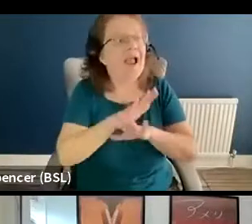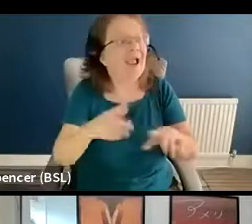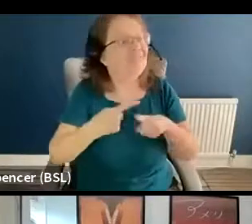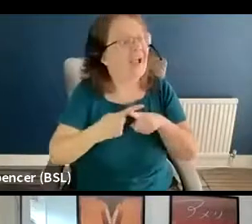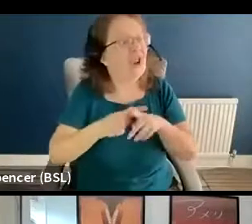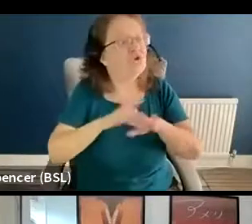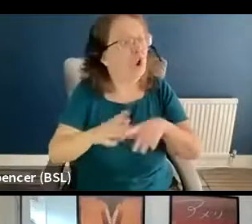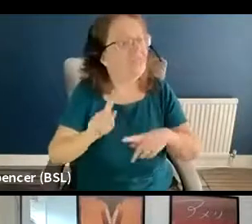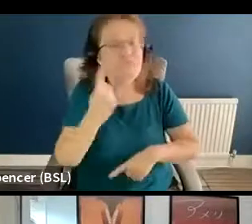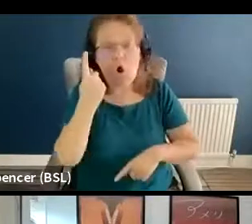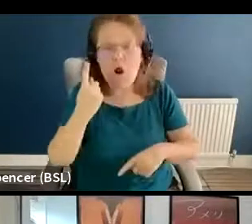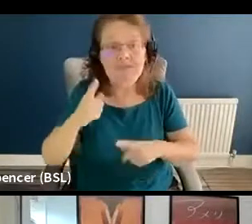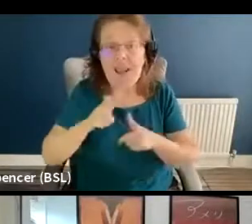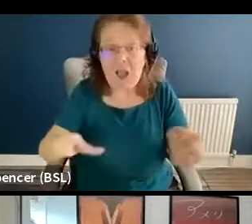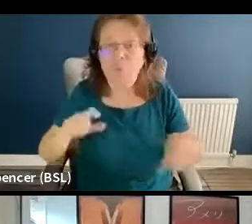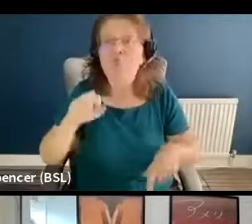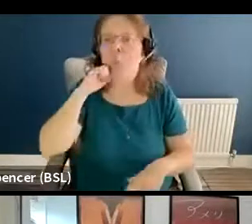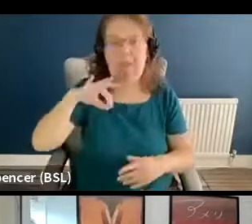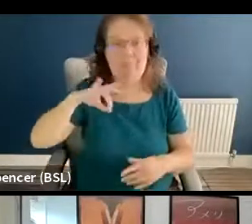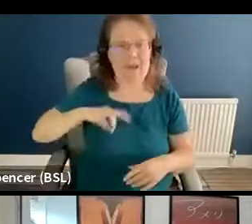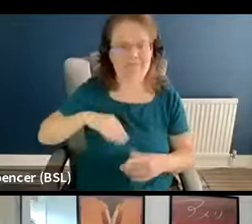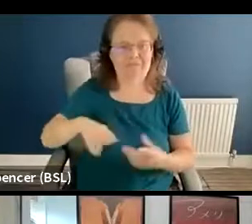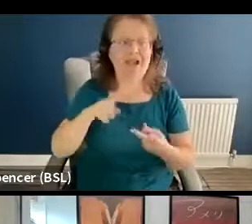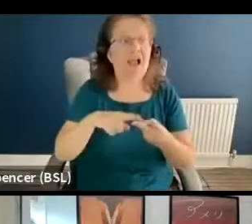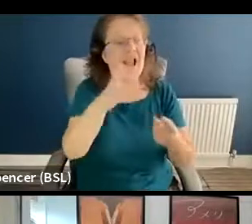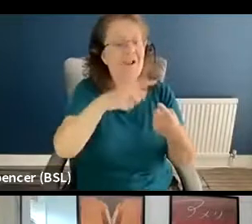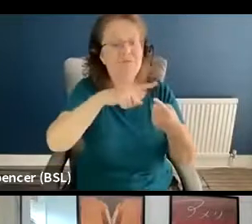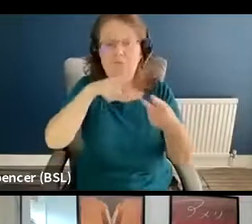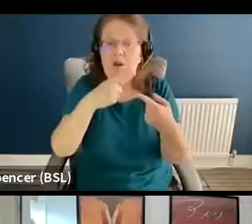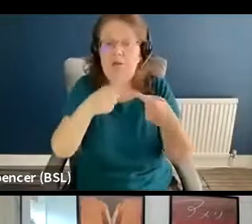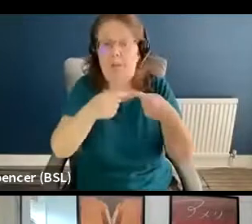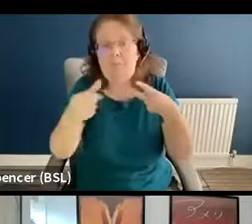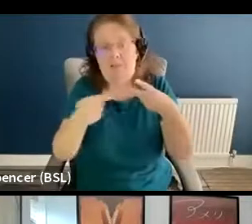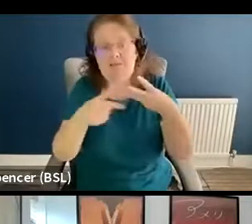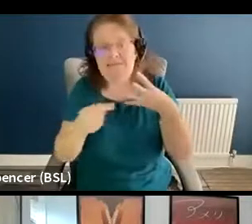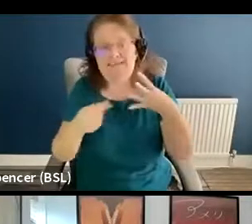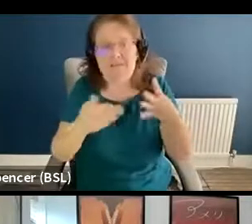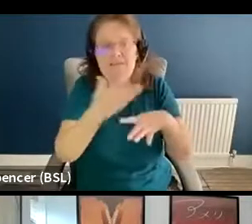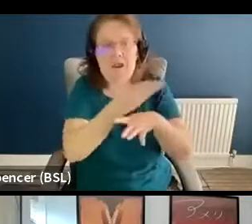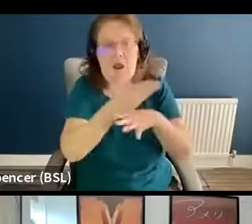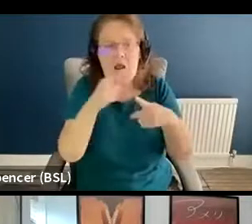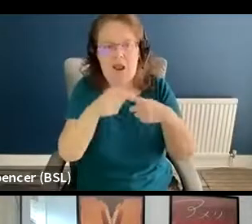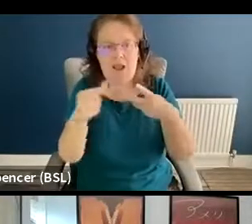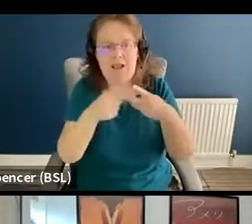it'll benefit you. If you're multitasking, I'm sure nobody multitask. If you're multitasking,